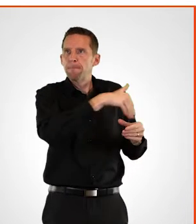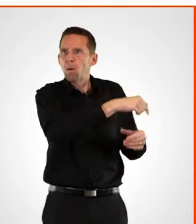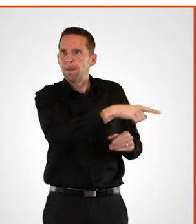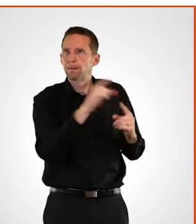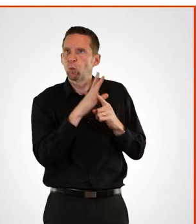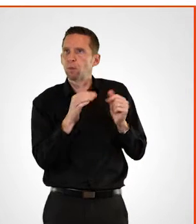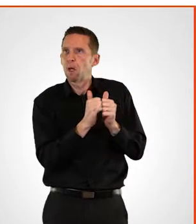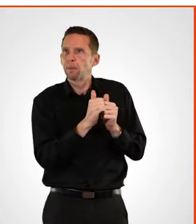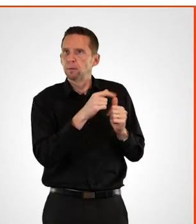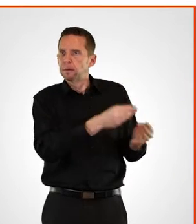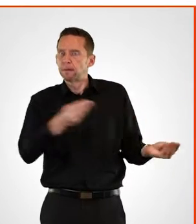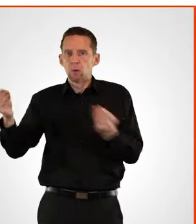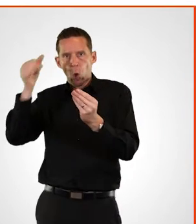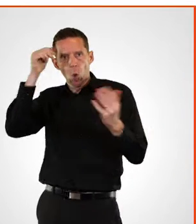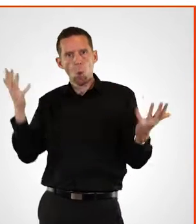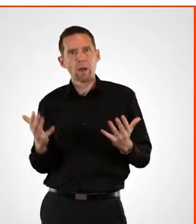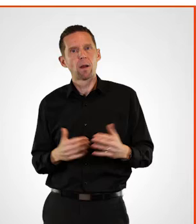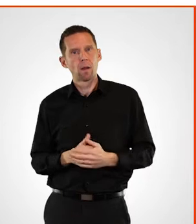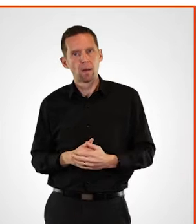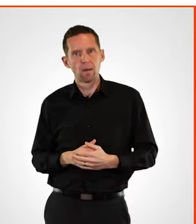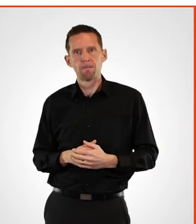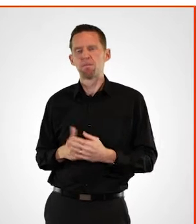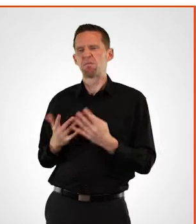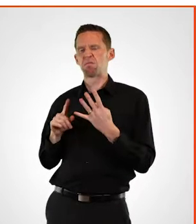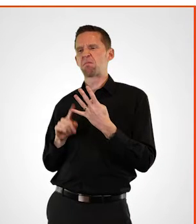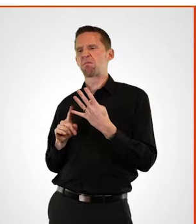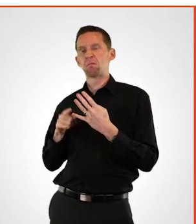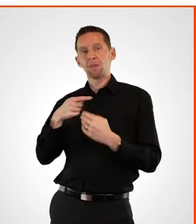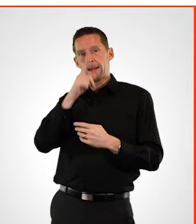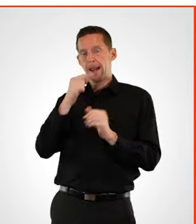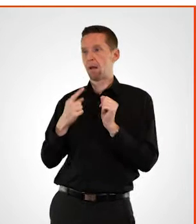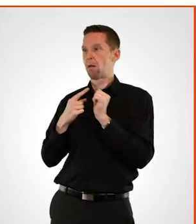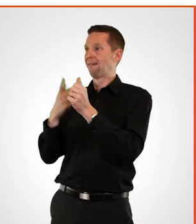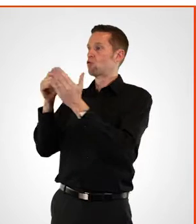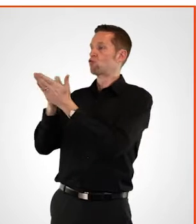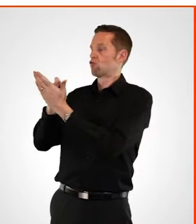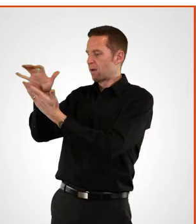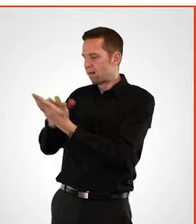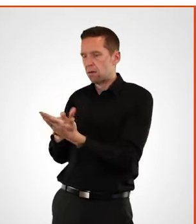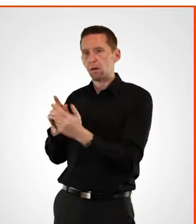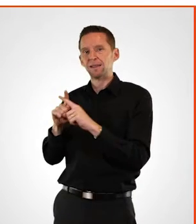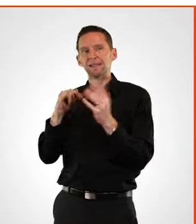and know where those documents are. That they can respond to written information,